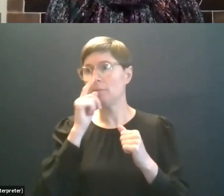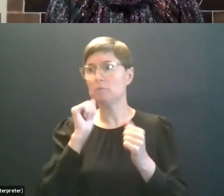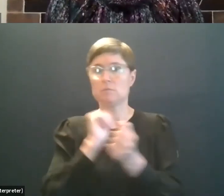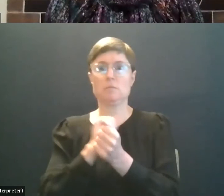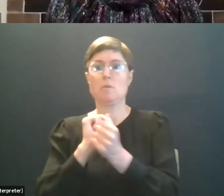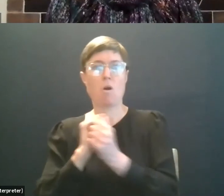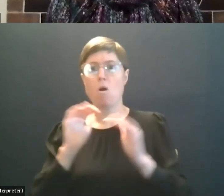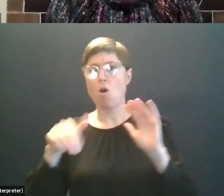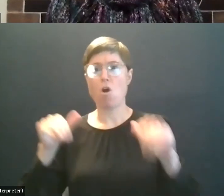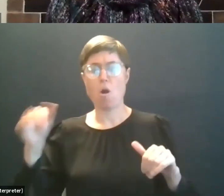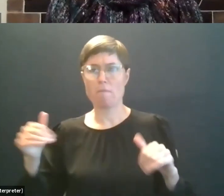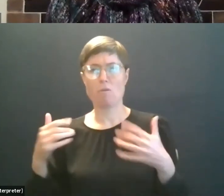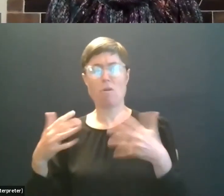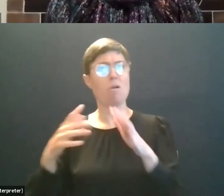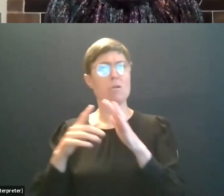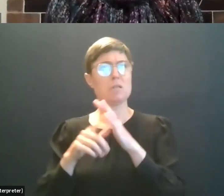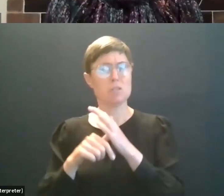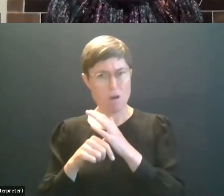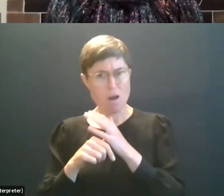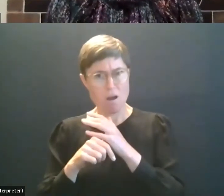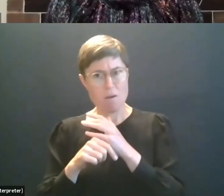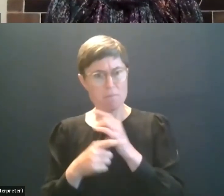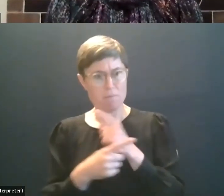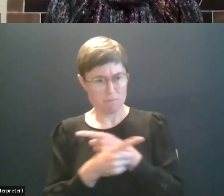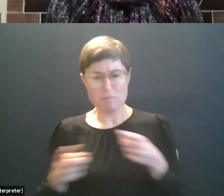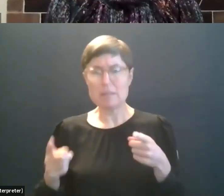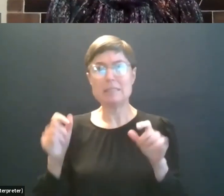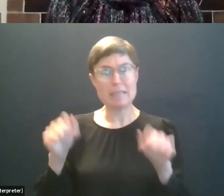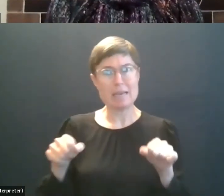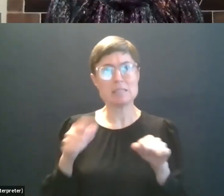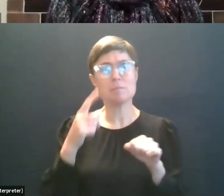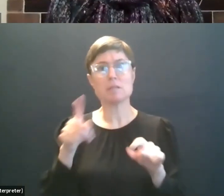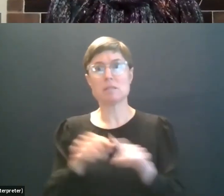often for extended periods of time, but we could also look back on it as a time that